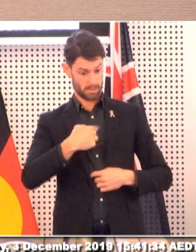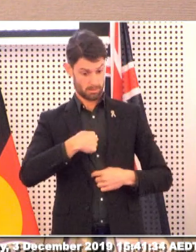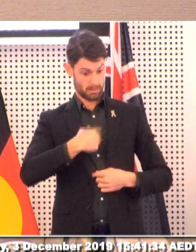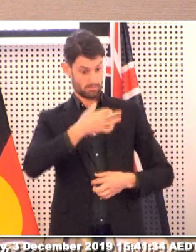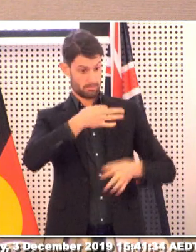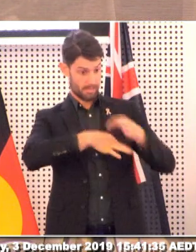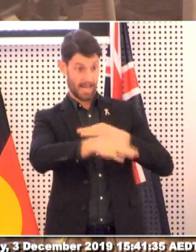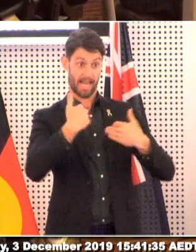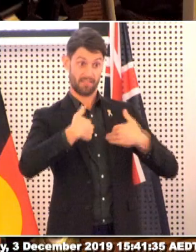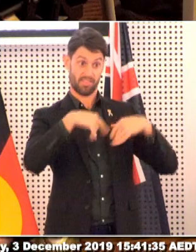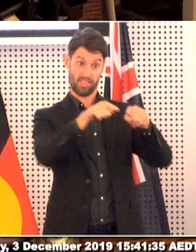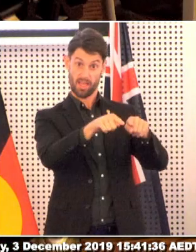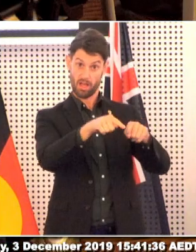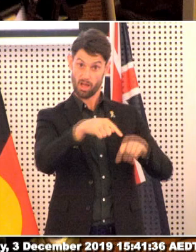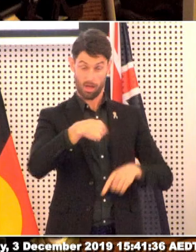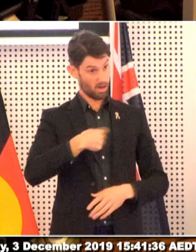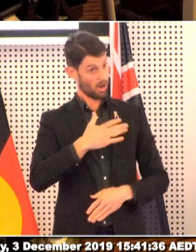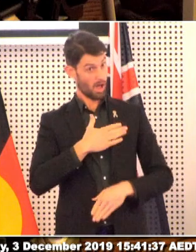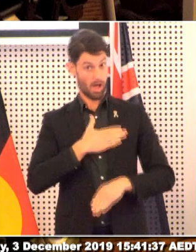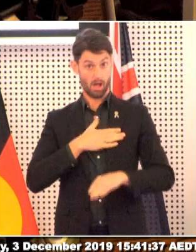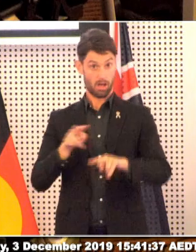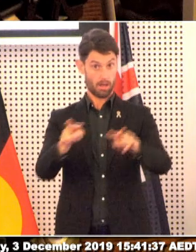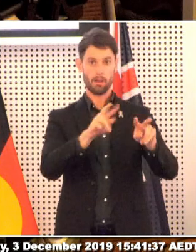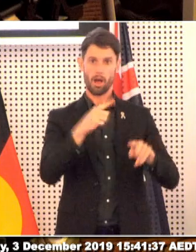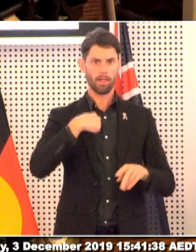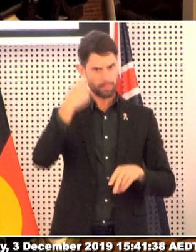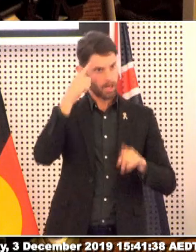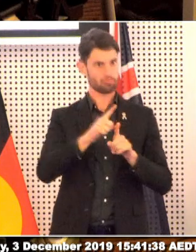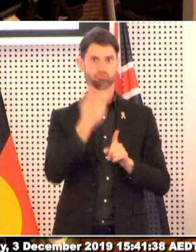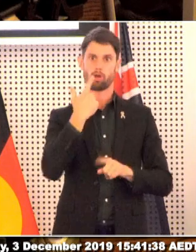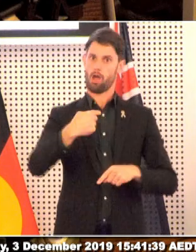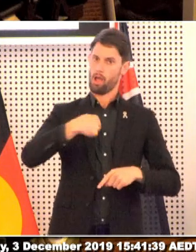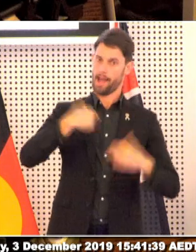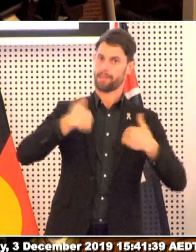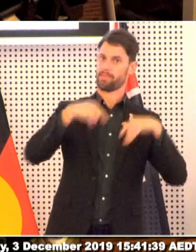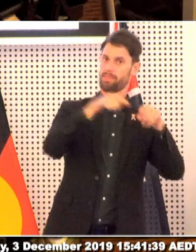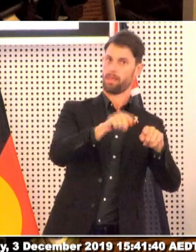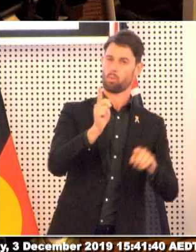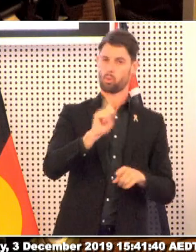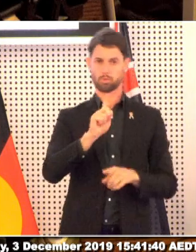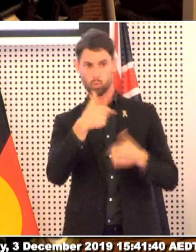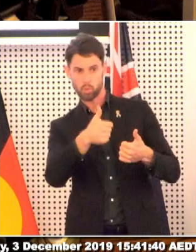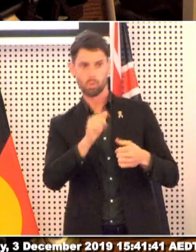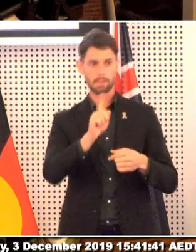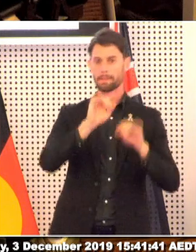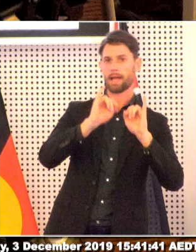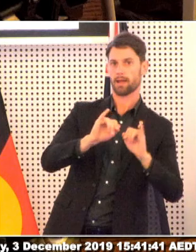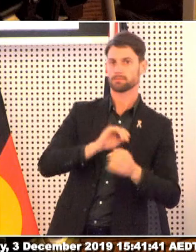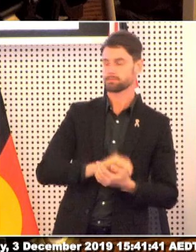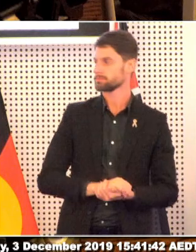So that’s the approach that you take when you go into the home. That’s the approach I would take – I take. Yes, just in addition, we’re members of the local community.